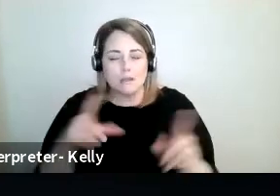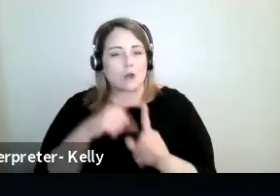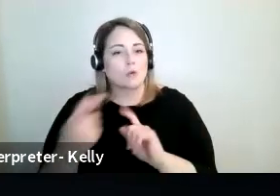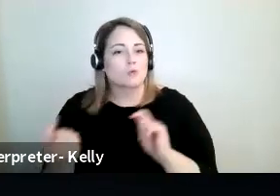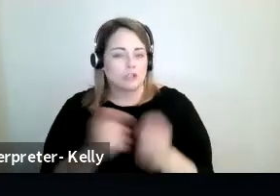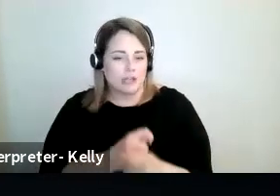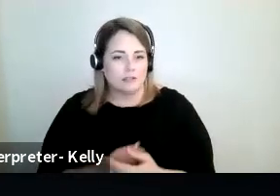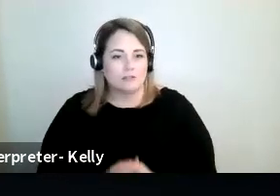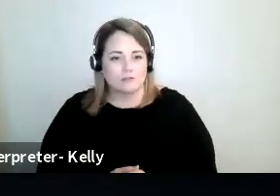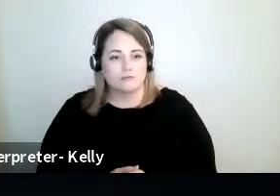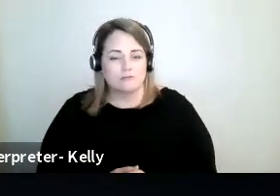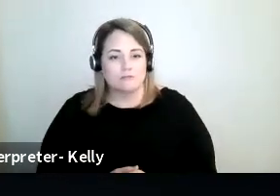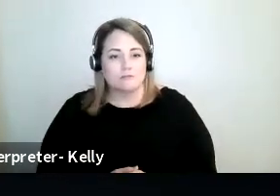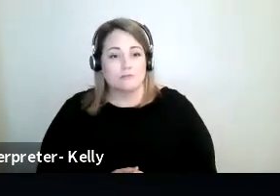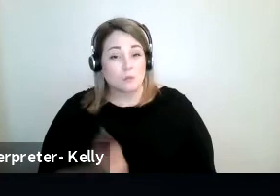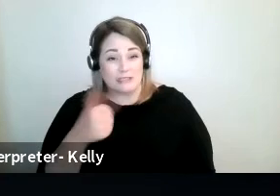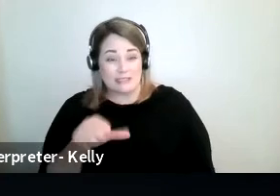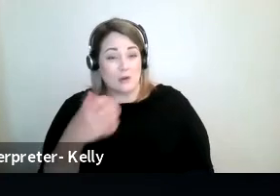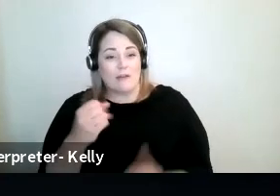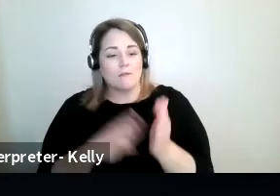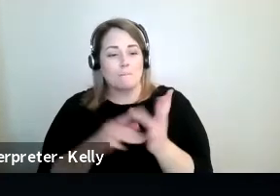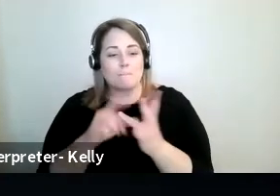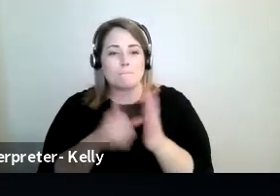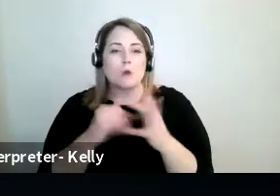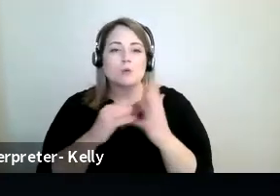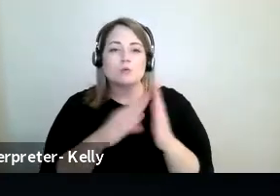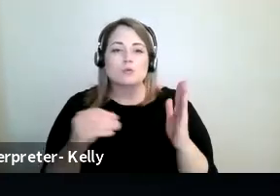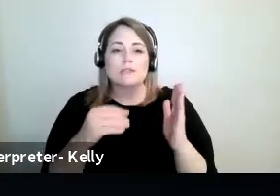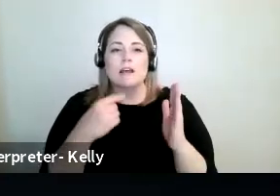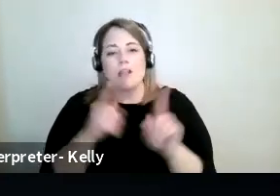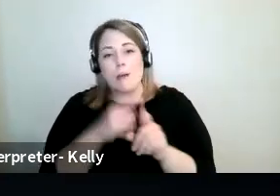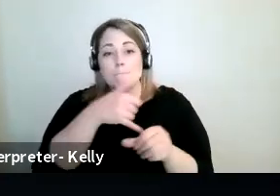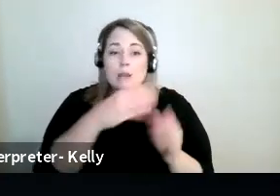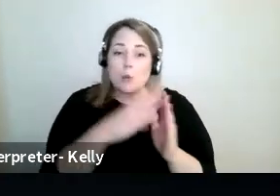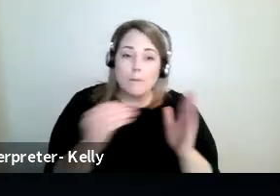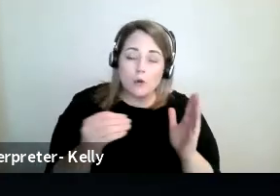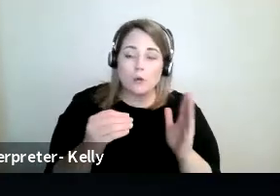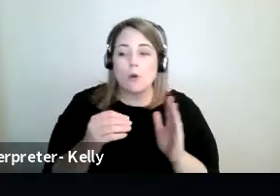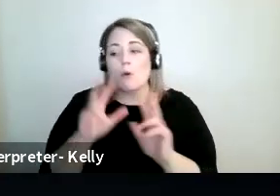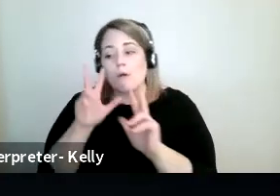models that see disability in a caring framework, medical model frameworks, and